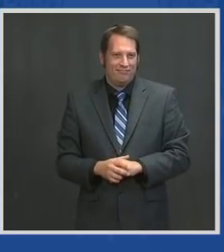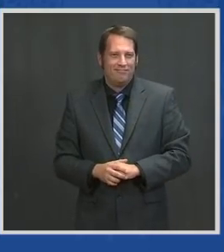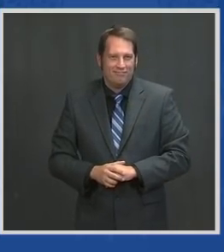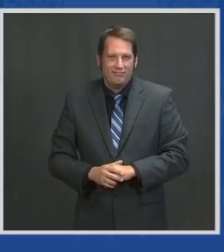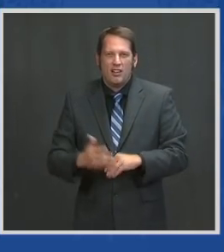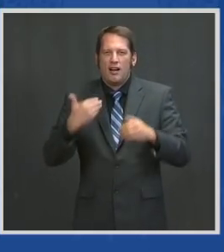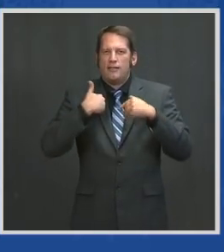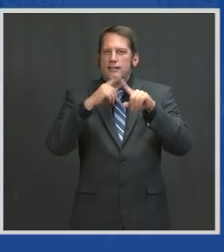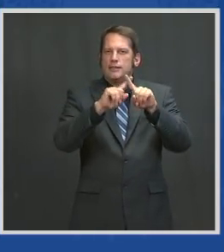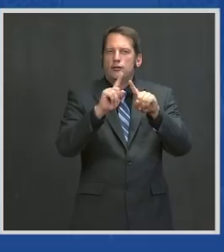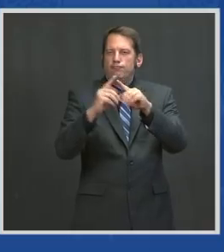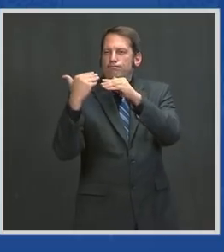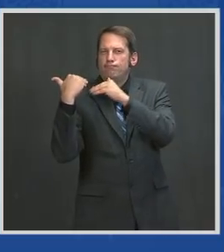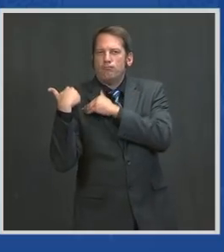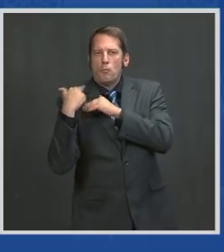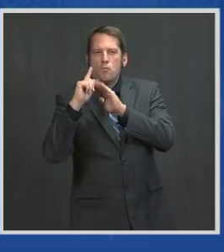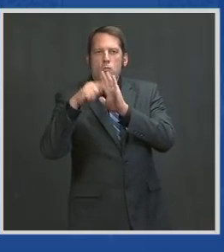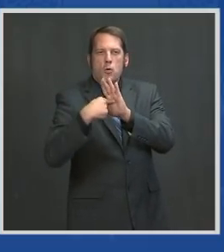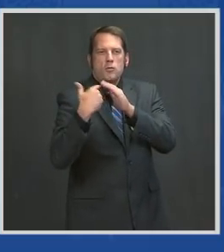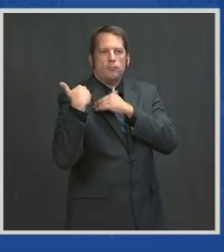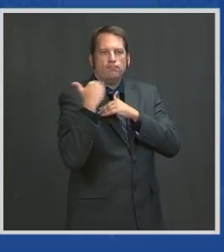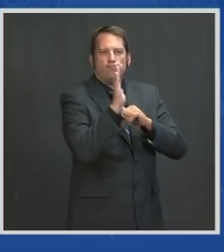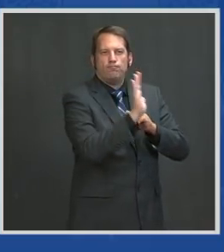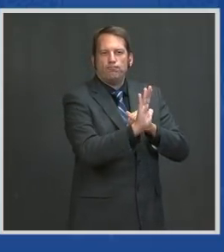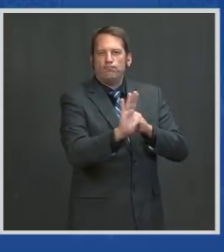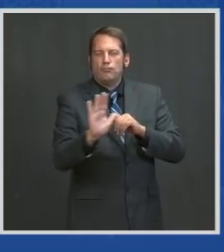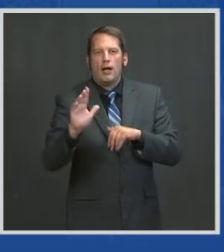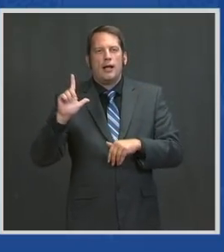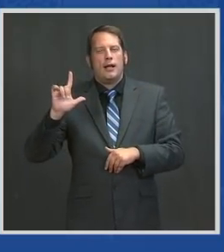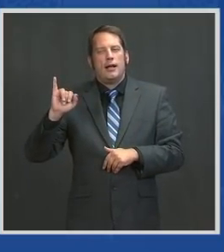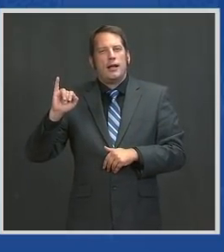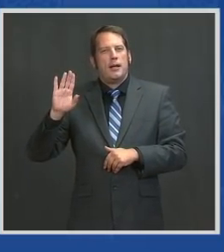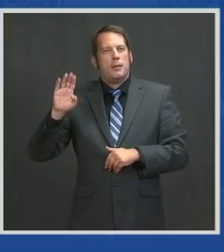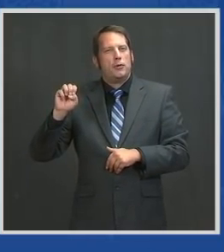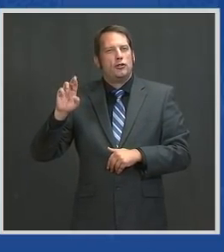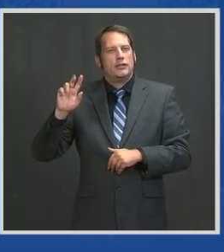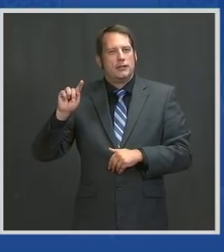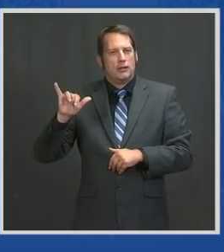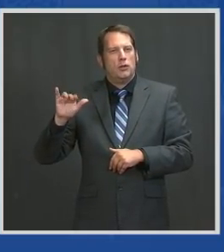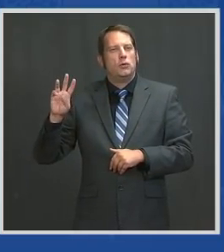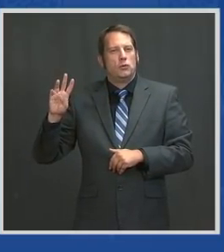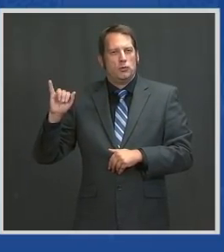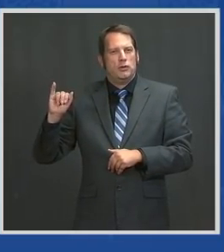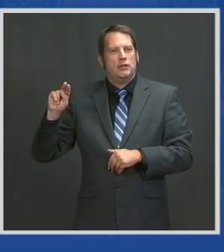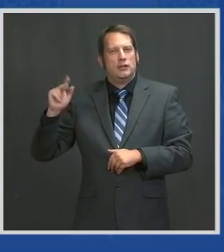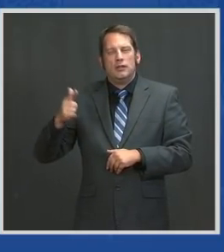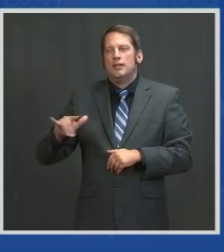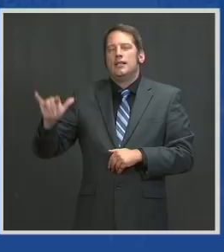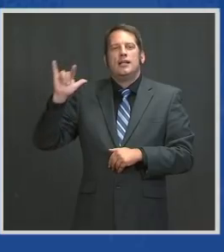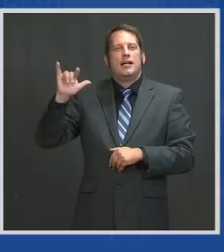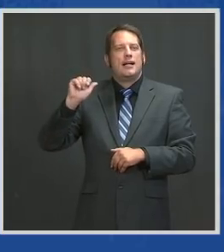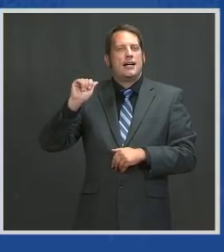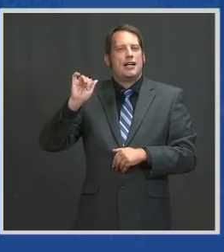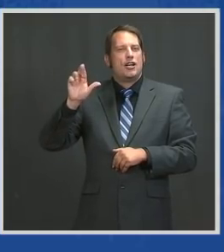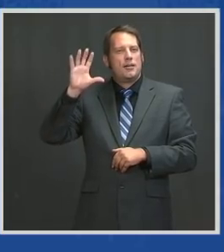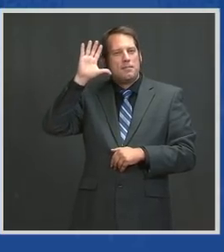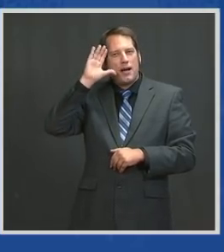to the Liberty Wing, Team Recon, Air Mobility Command, and with a little bias,